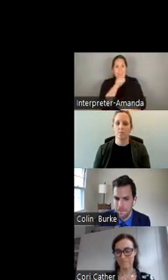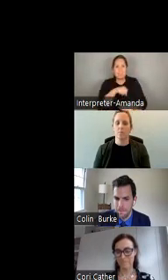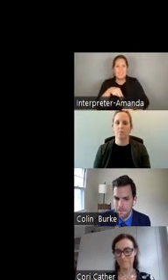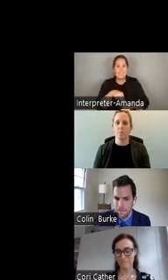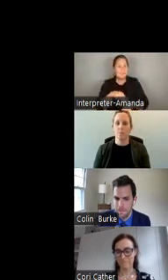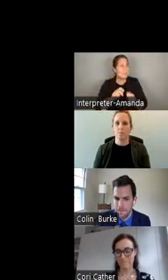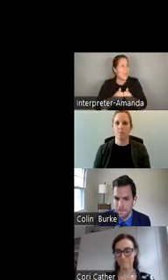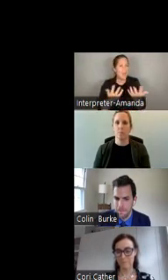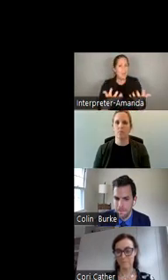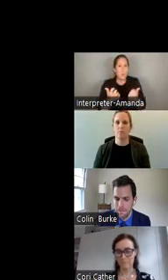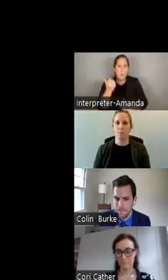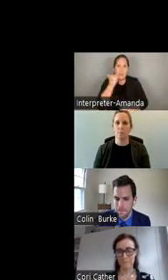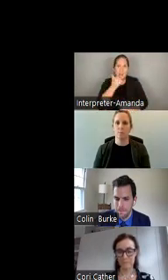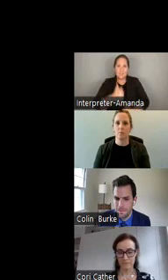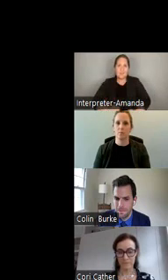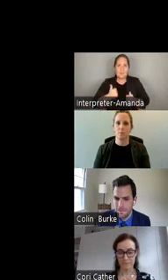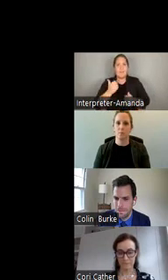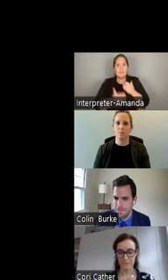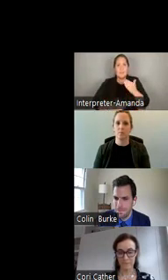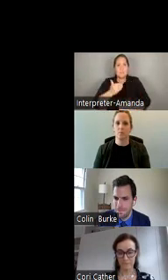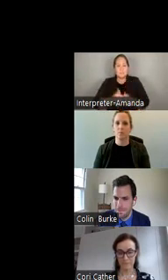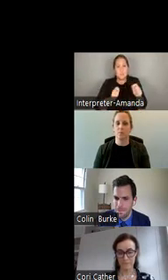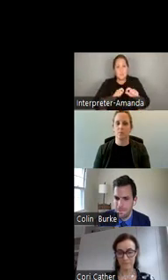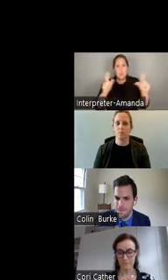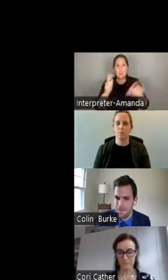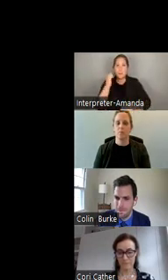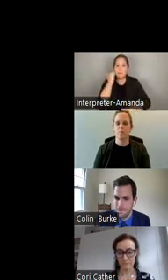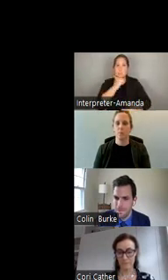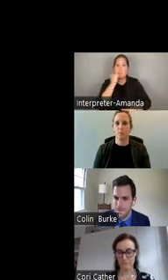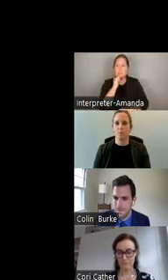forward every day with their lives to wake up every day and you know seek care in some